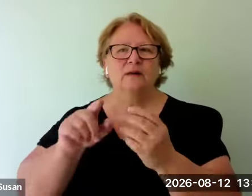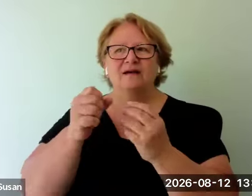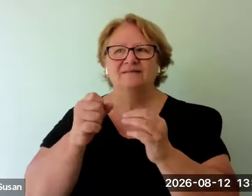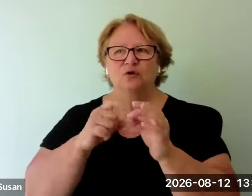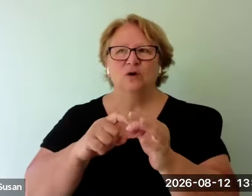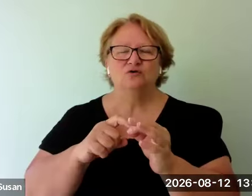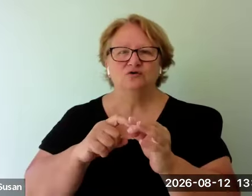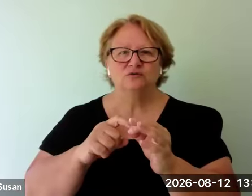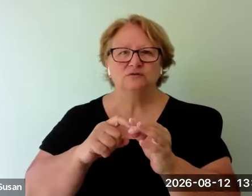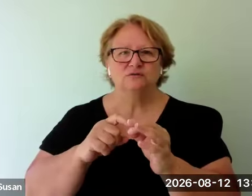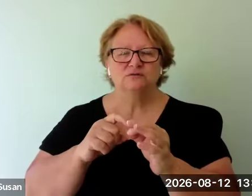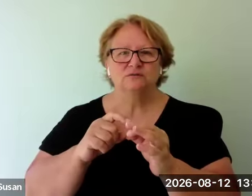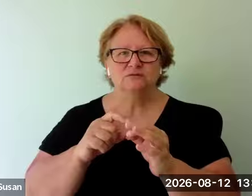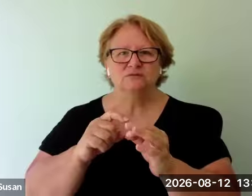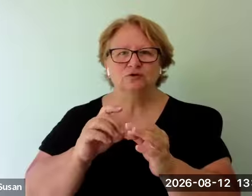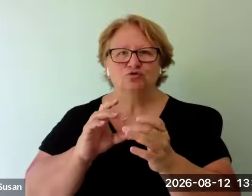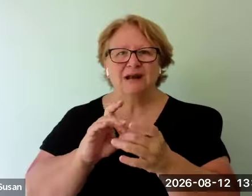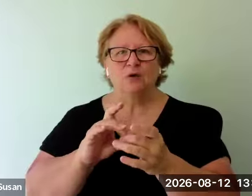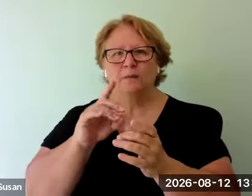problem. SUE: Sue speaking. Thank you, Catherine. One